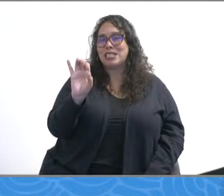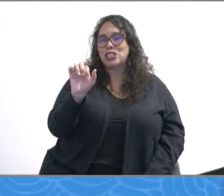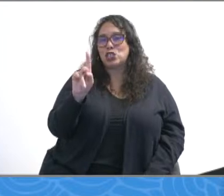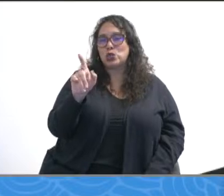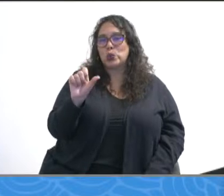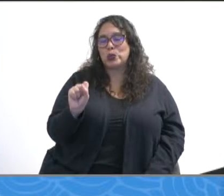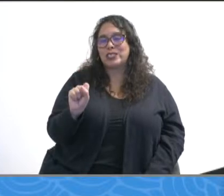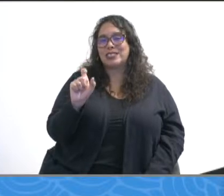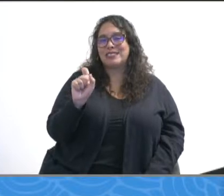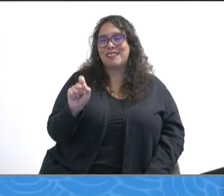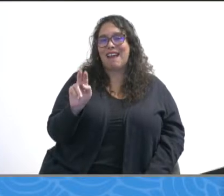/lcap.